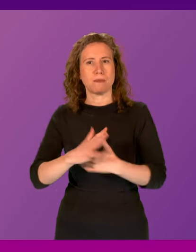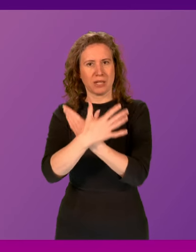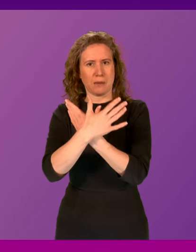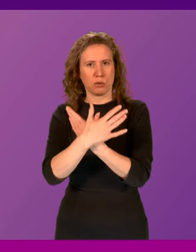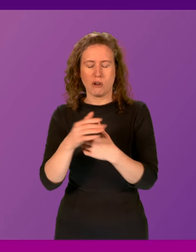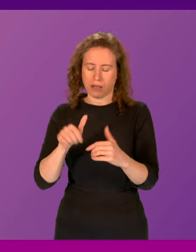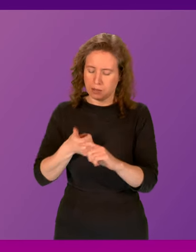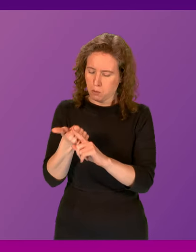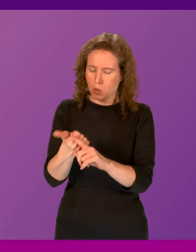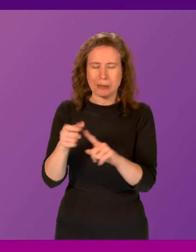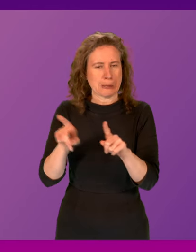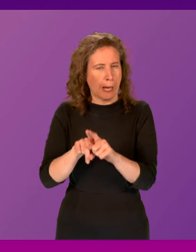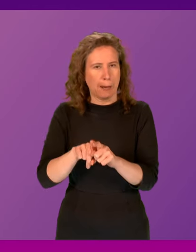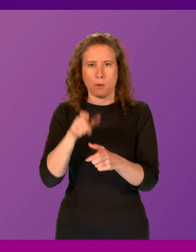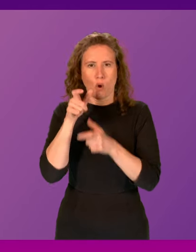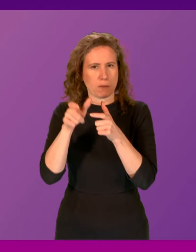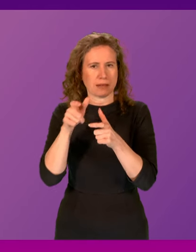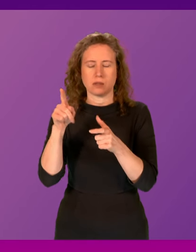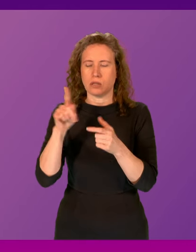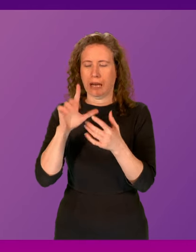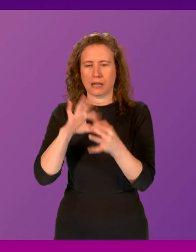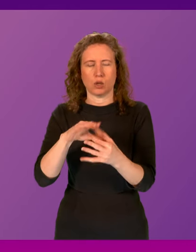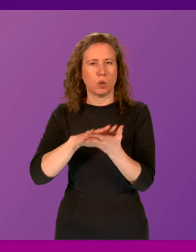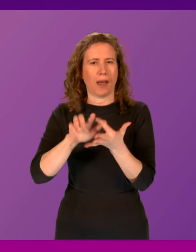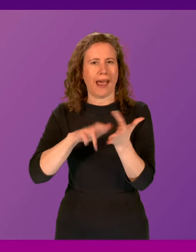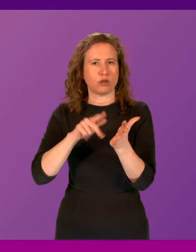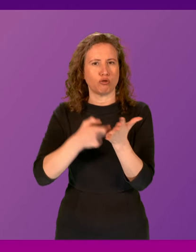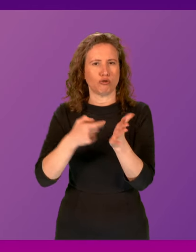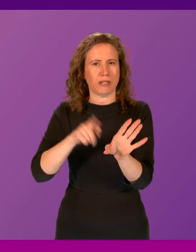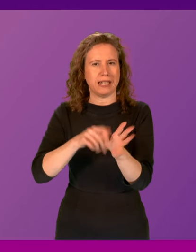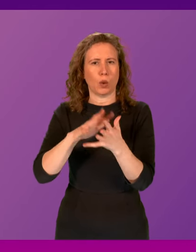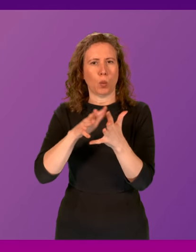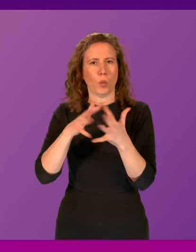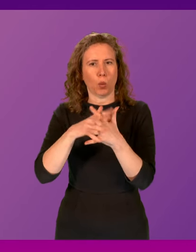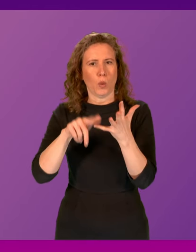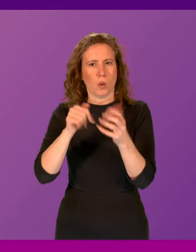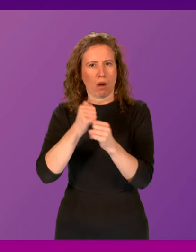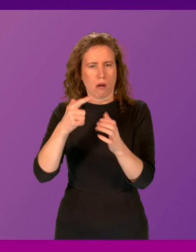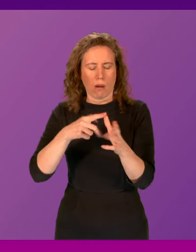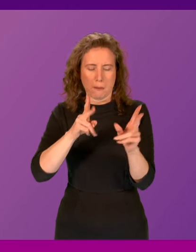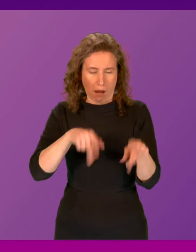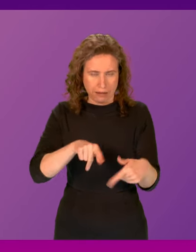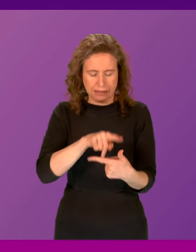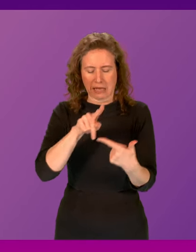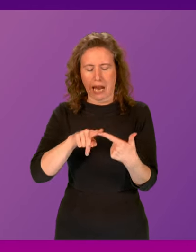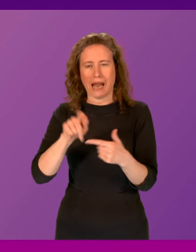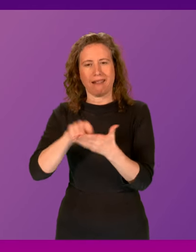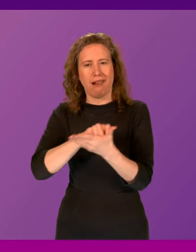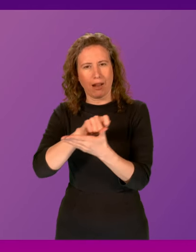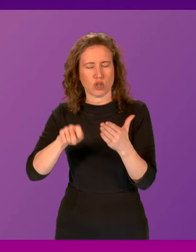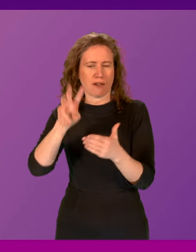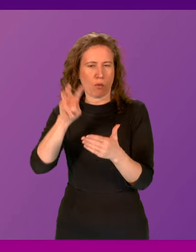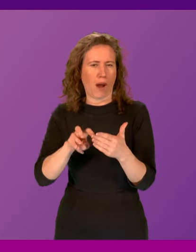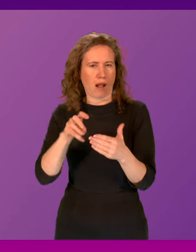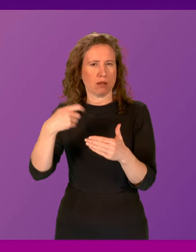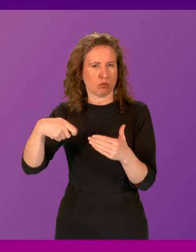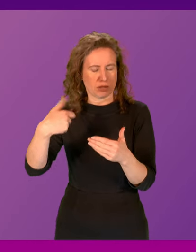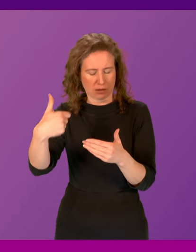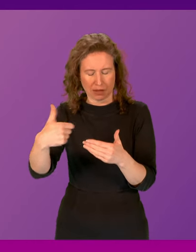have been made about the passing of Henry Wuga and the election of Vaughan Gething. To ask the First Minister when the Cabinet will next meet.